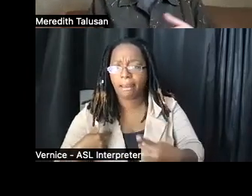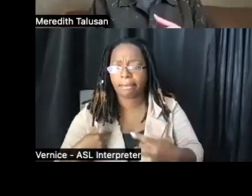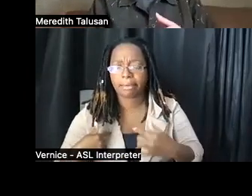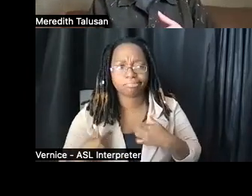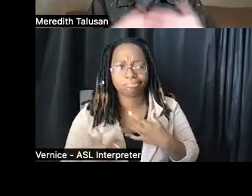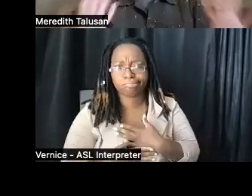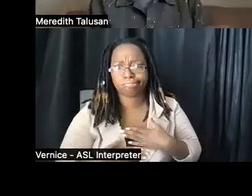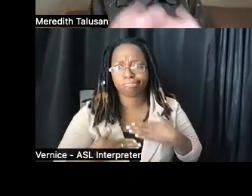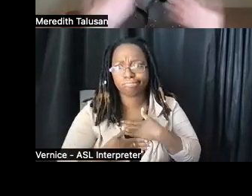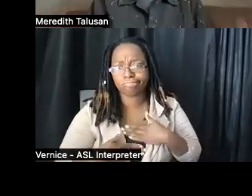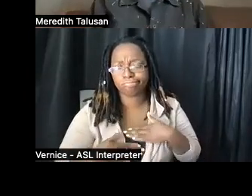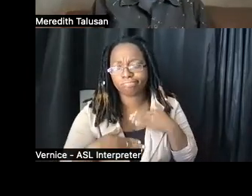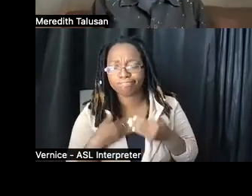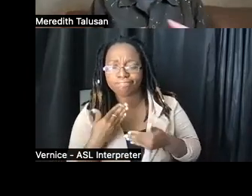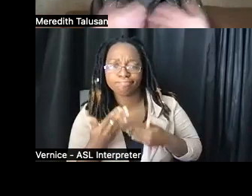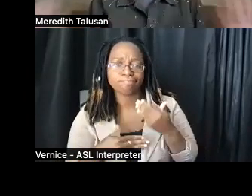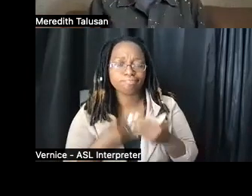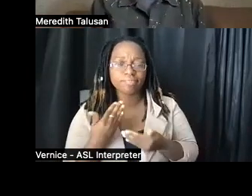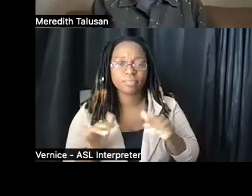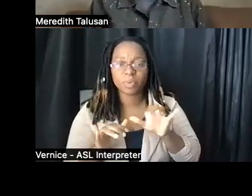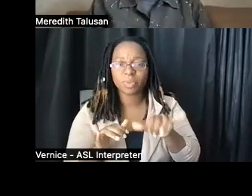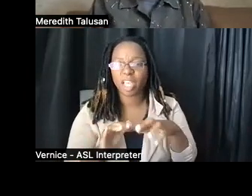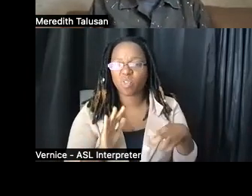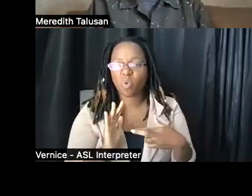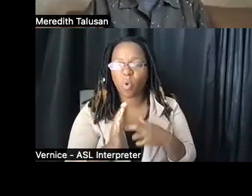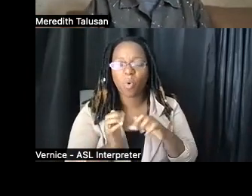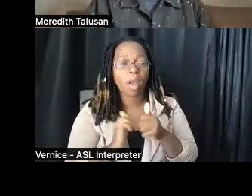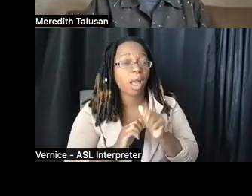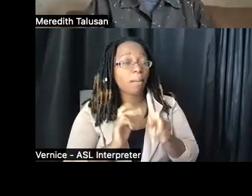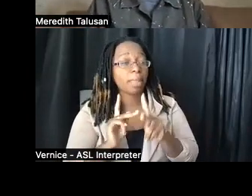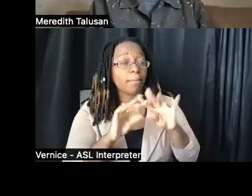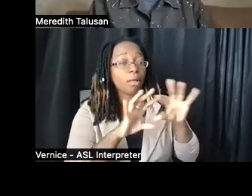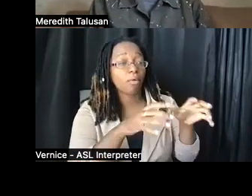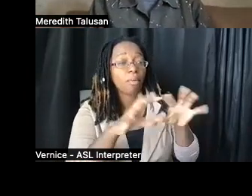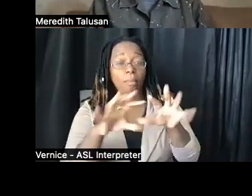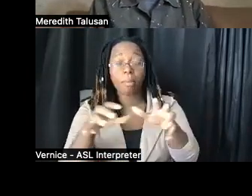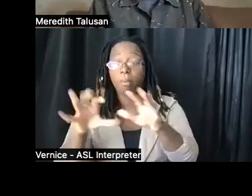not. I am 70 who is happy to do it. I very much enjoy you know,